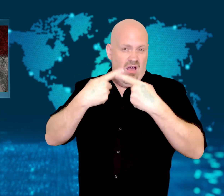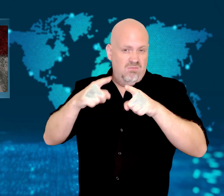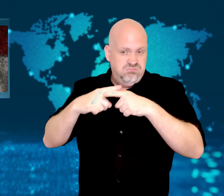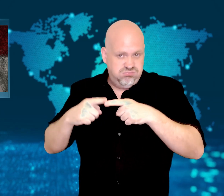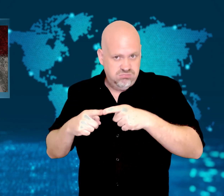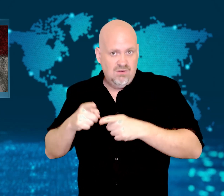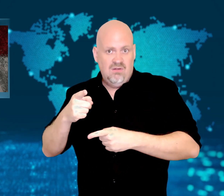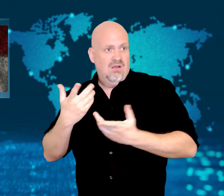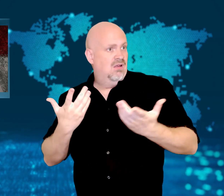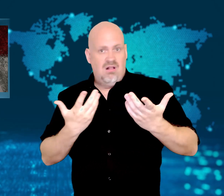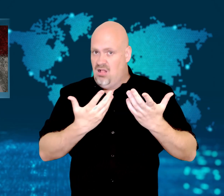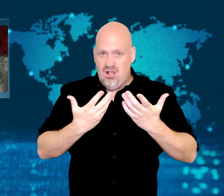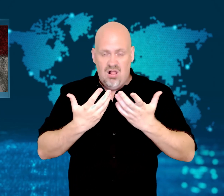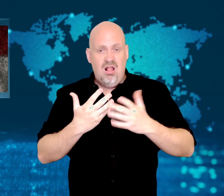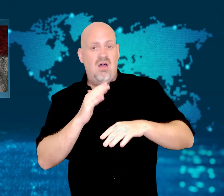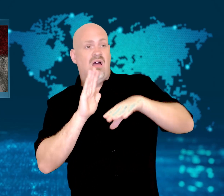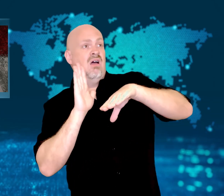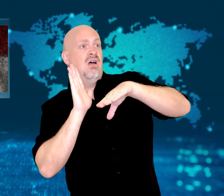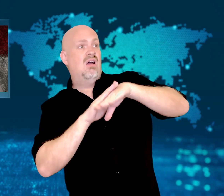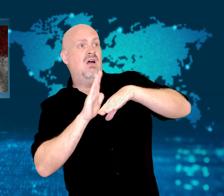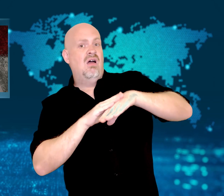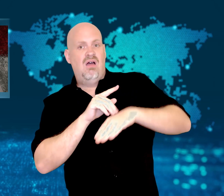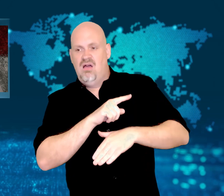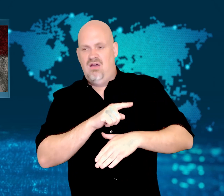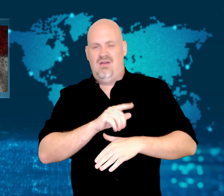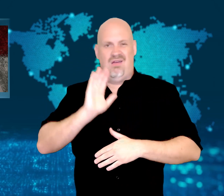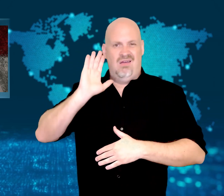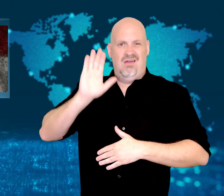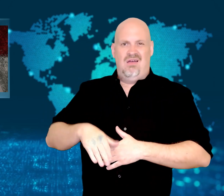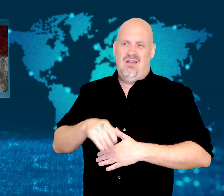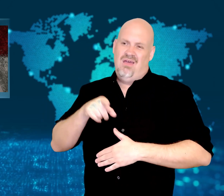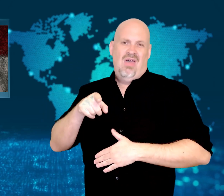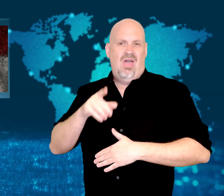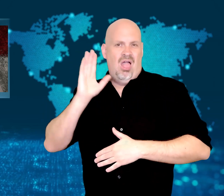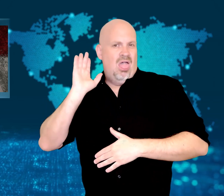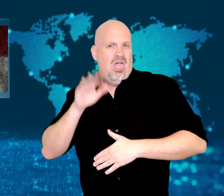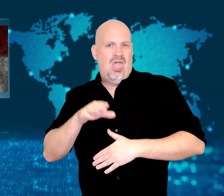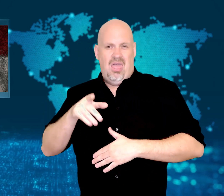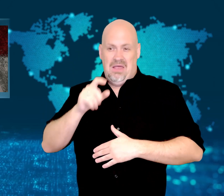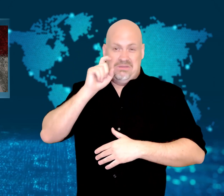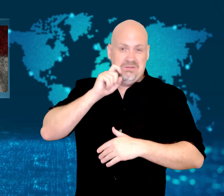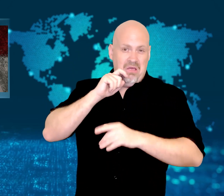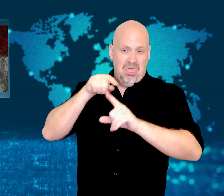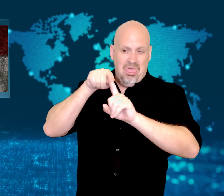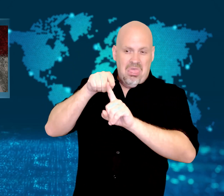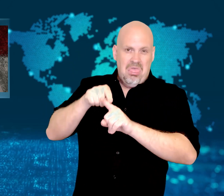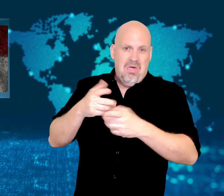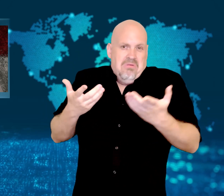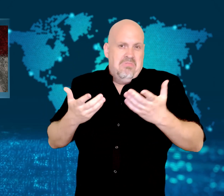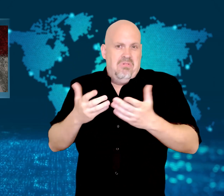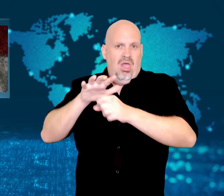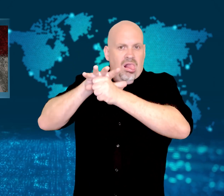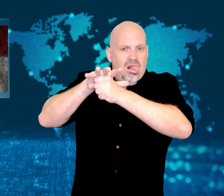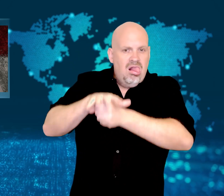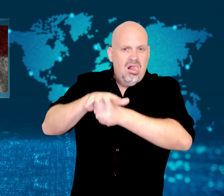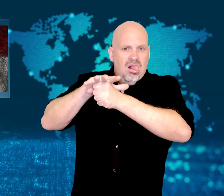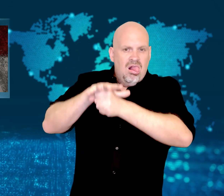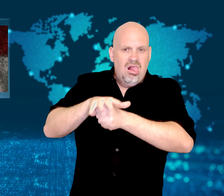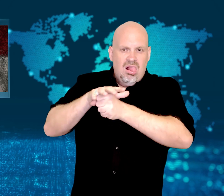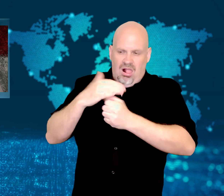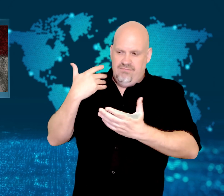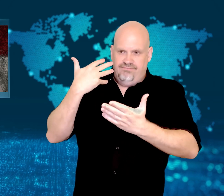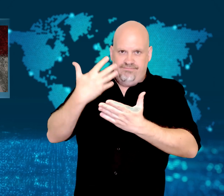when they reported sexual cases since they were not protected